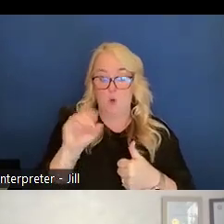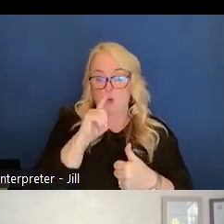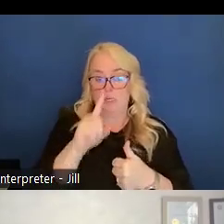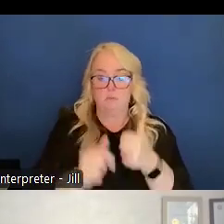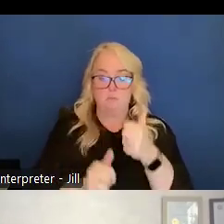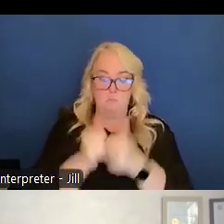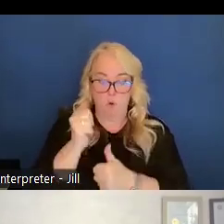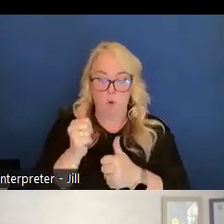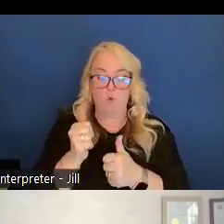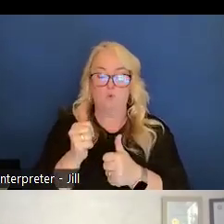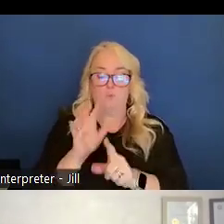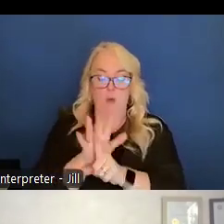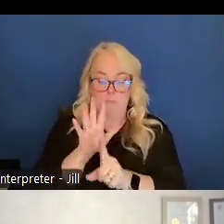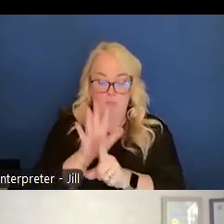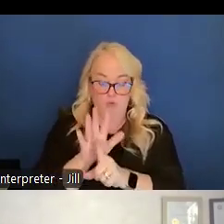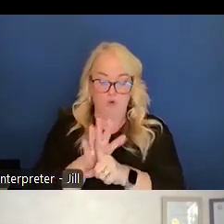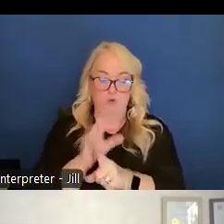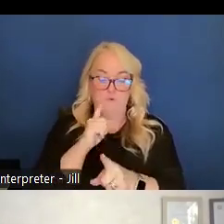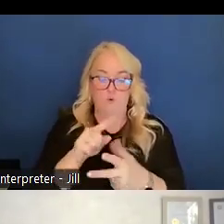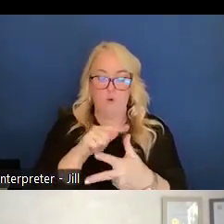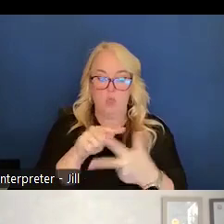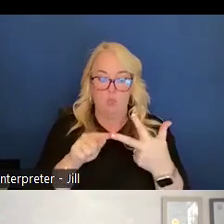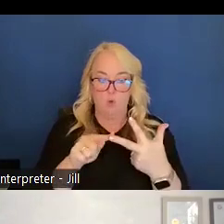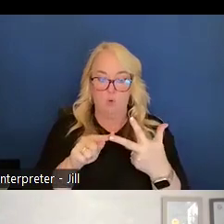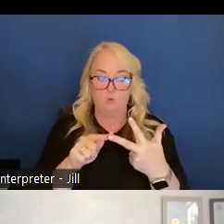of any of the waivers in the Department of Developmental